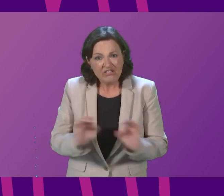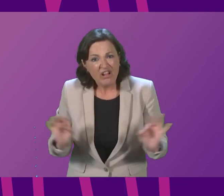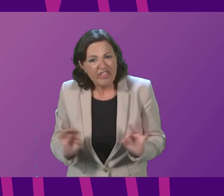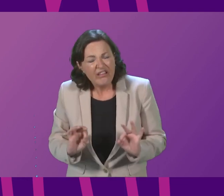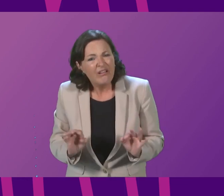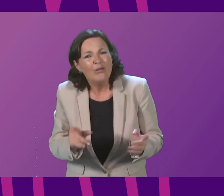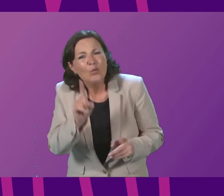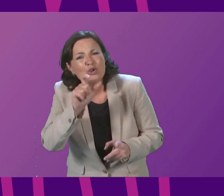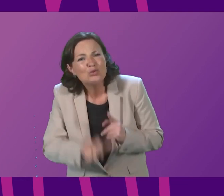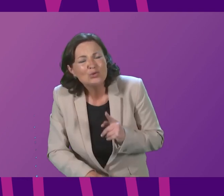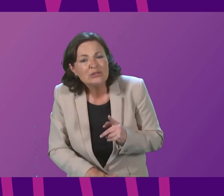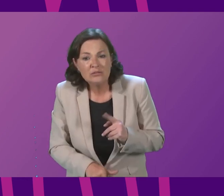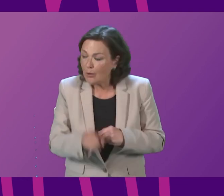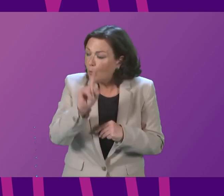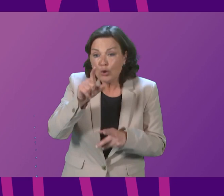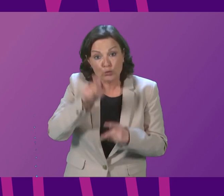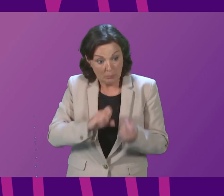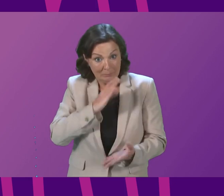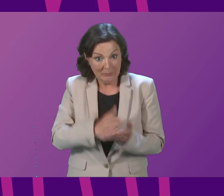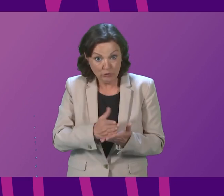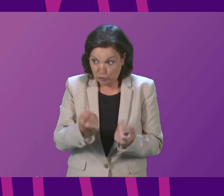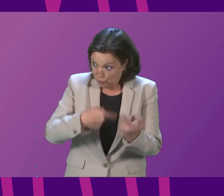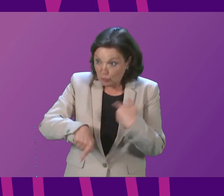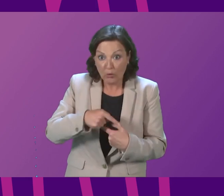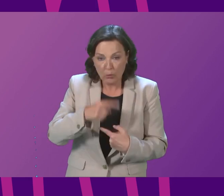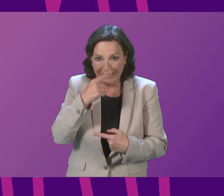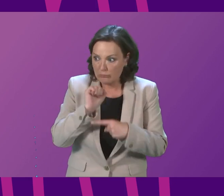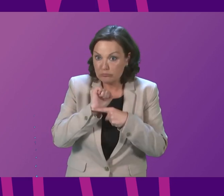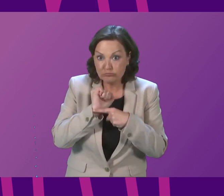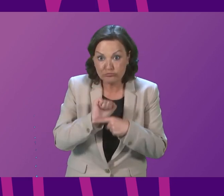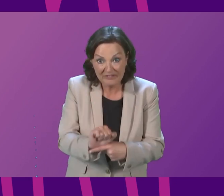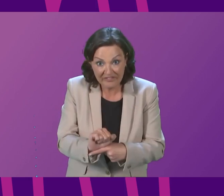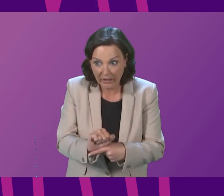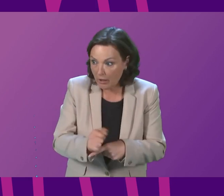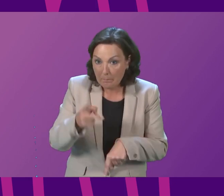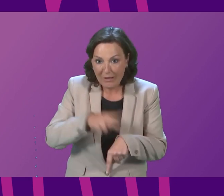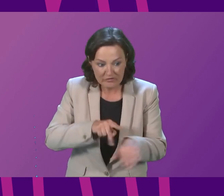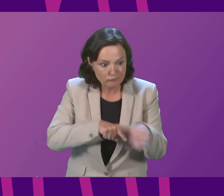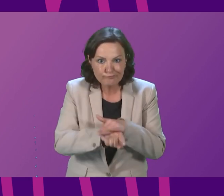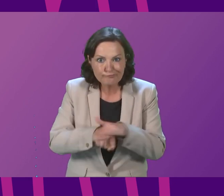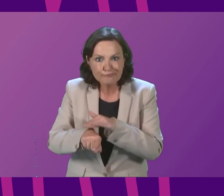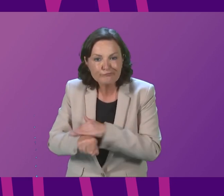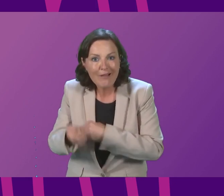What is she doing to make sure that we encourage police officers to stay in the service and